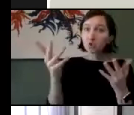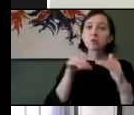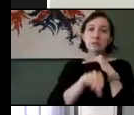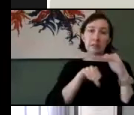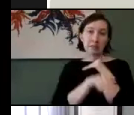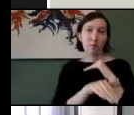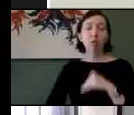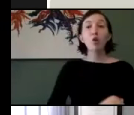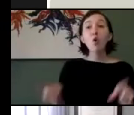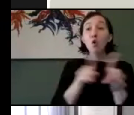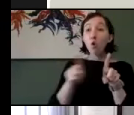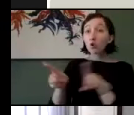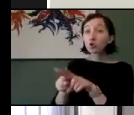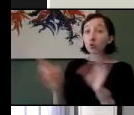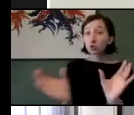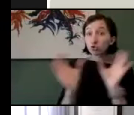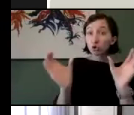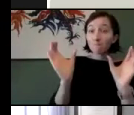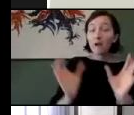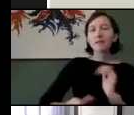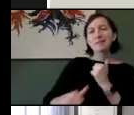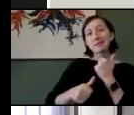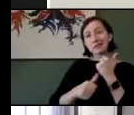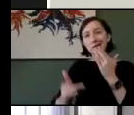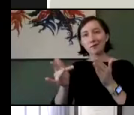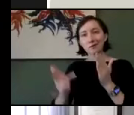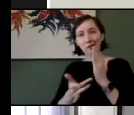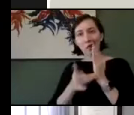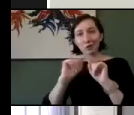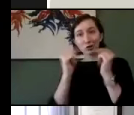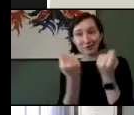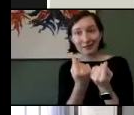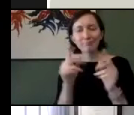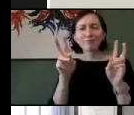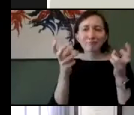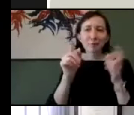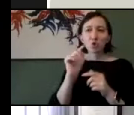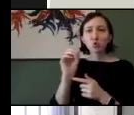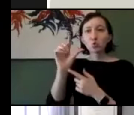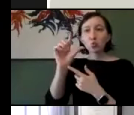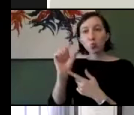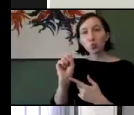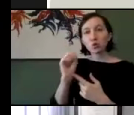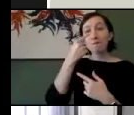We also have a certified assistive technology team; Tools for Life is the program that that falls under.